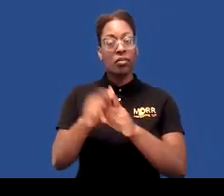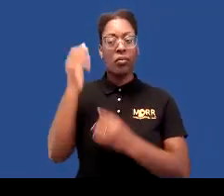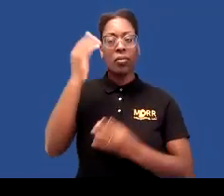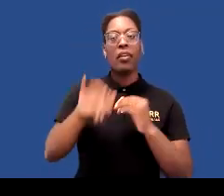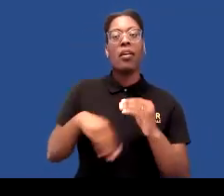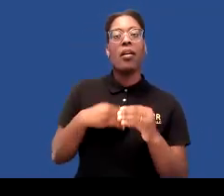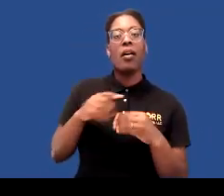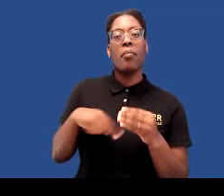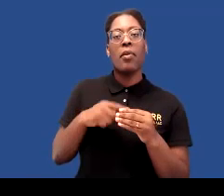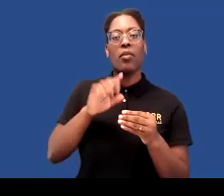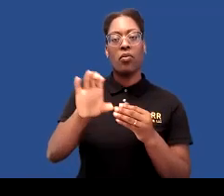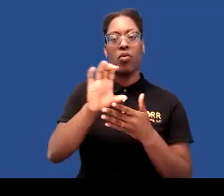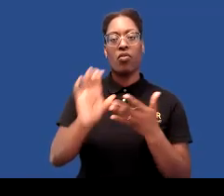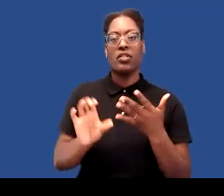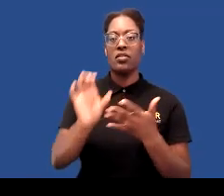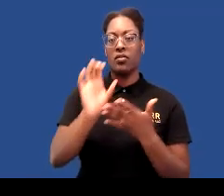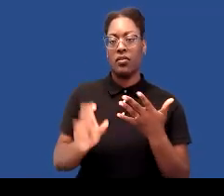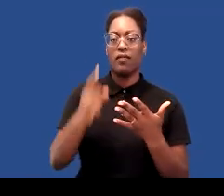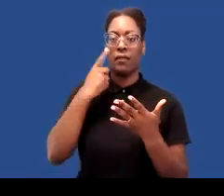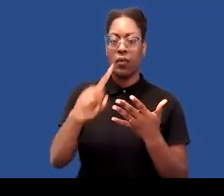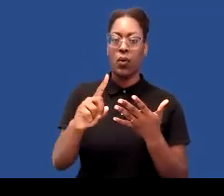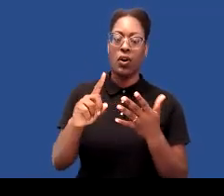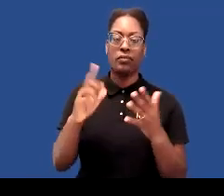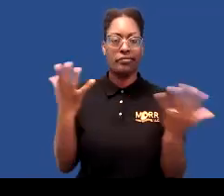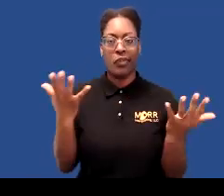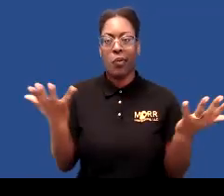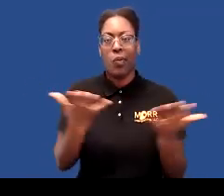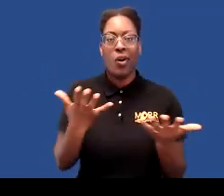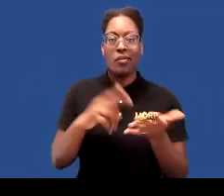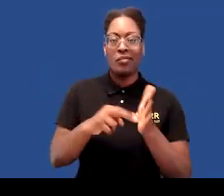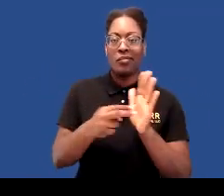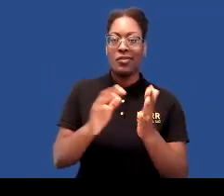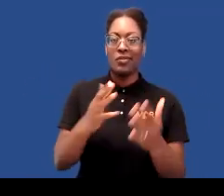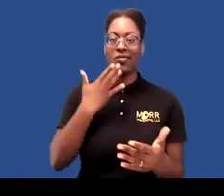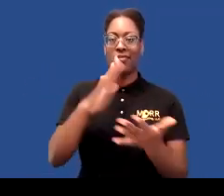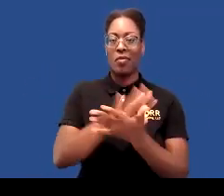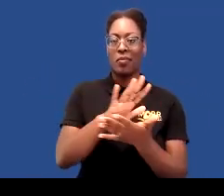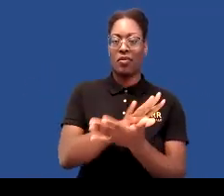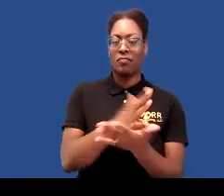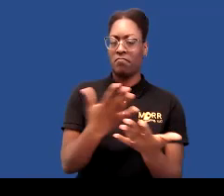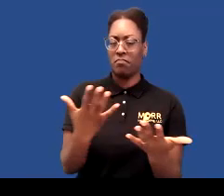that you want to bring into your space. [Elle, facilitator] Excellent.